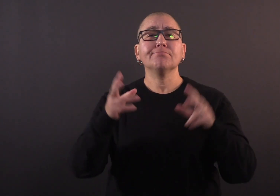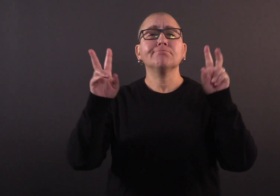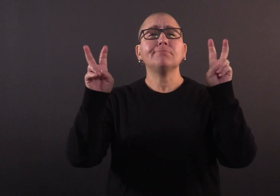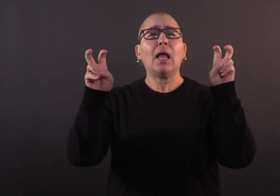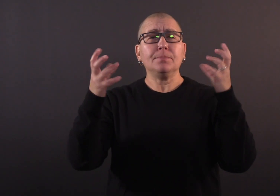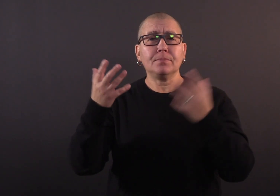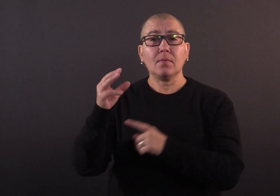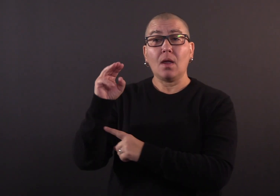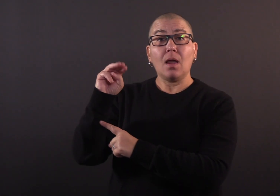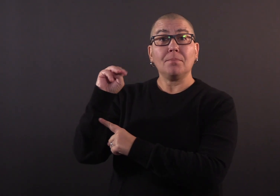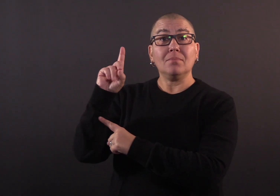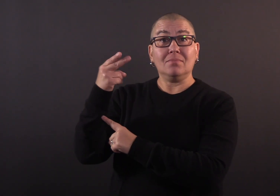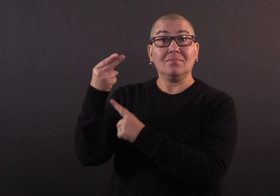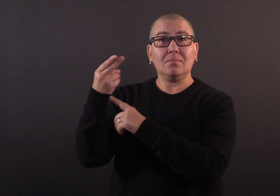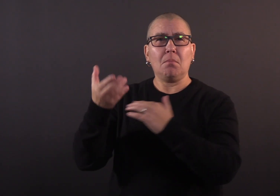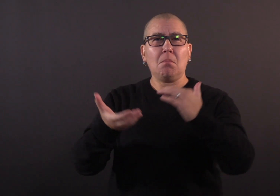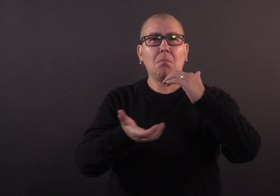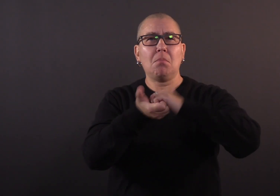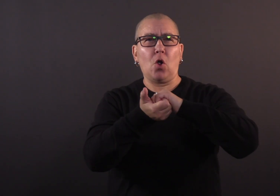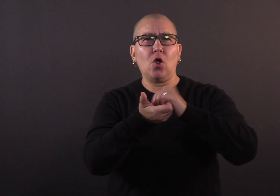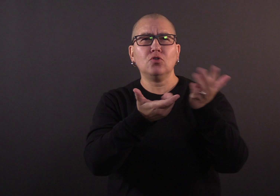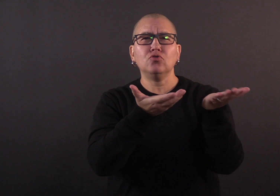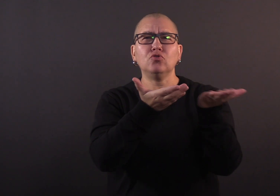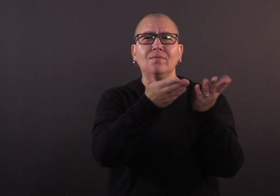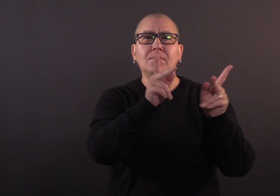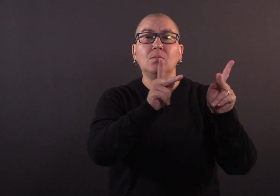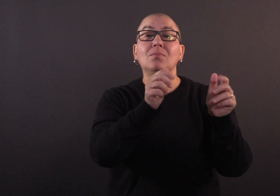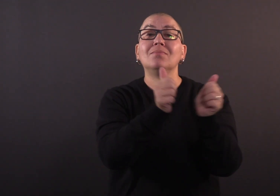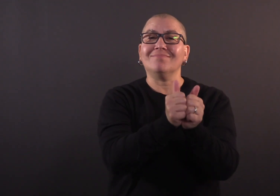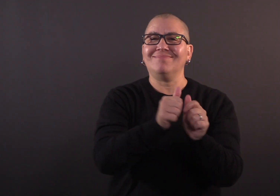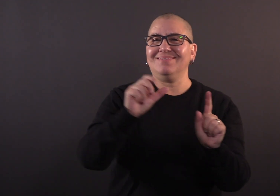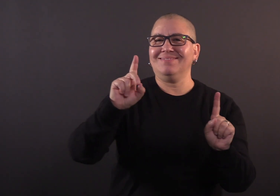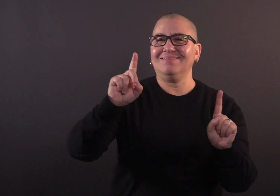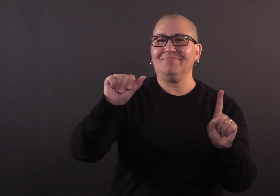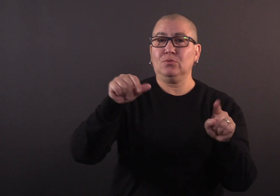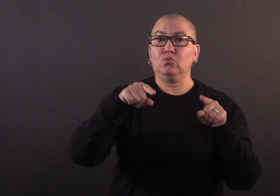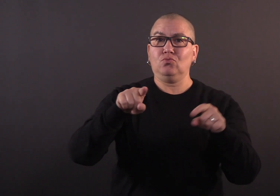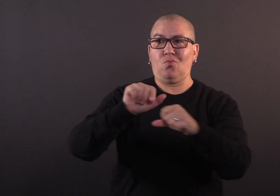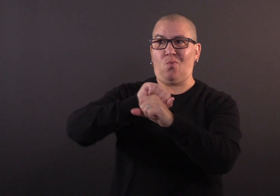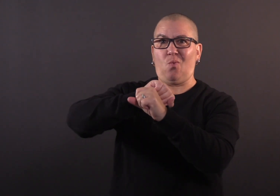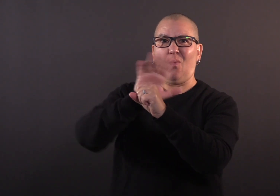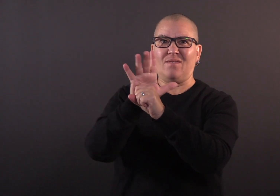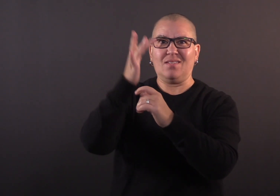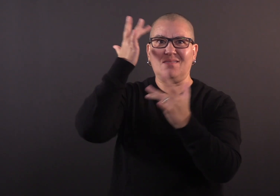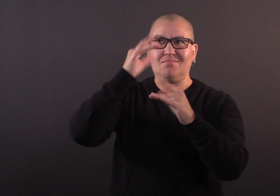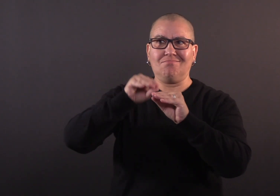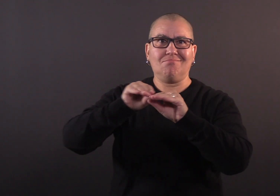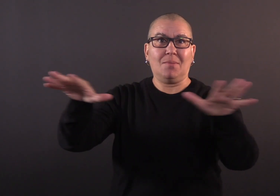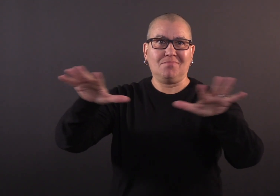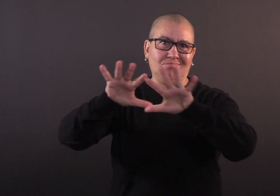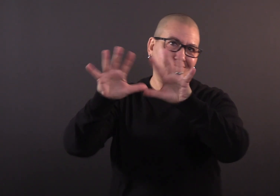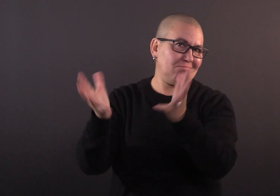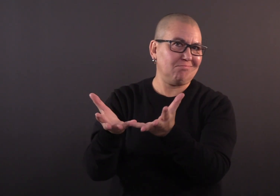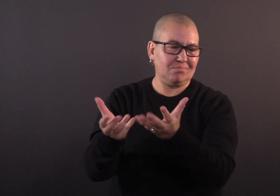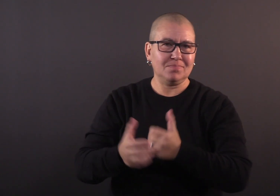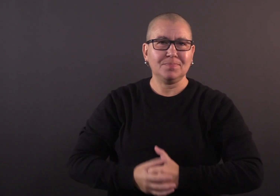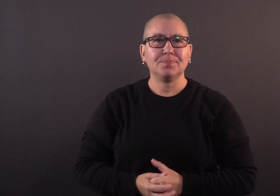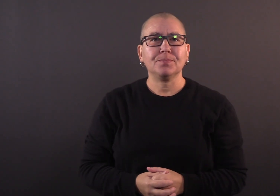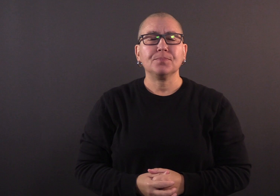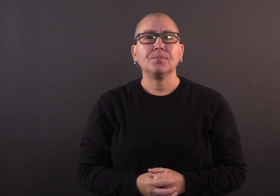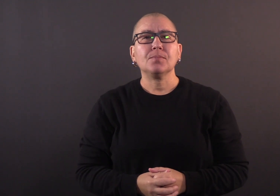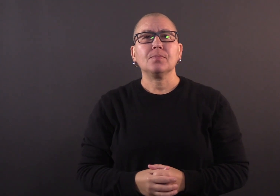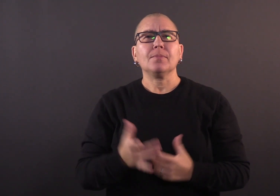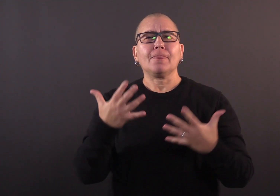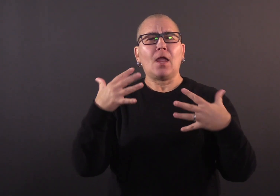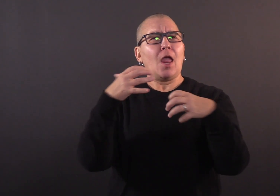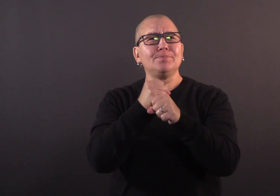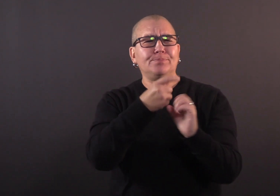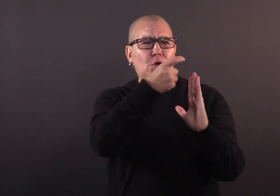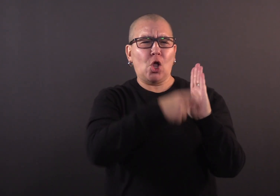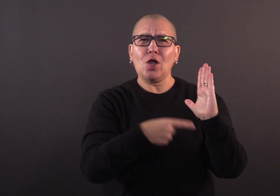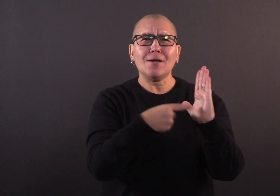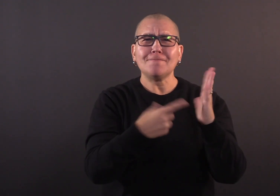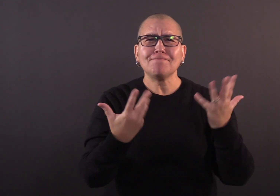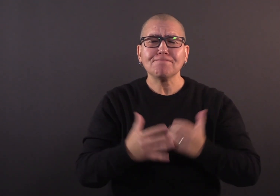MDH partnership in serving people with disabili5es during the COVID-19 pandemic.